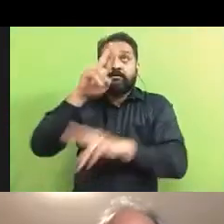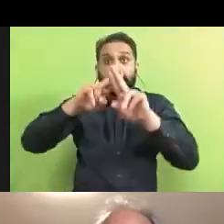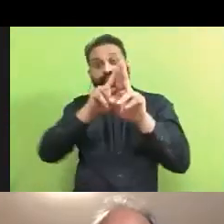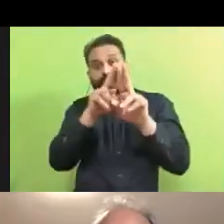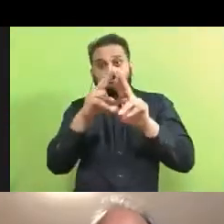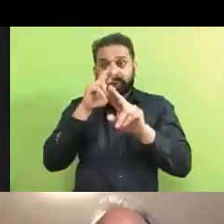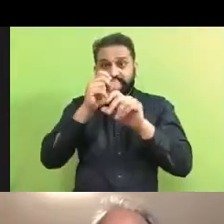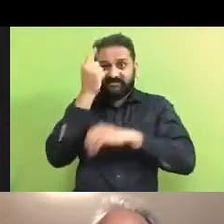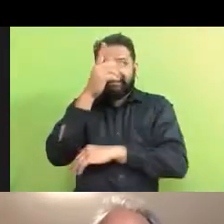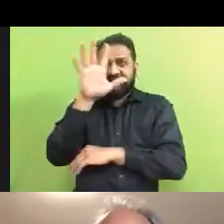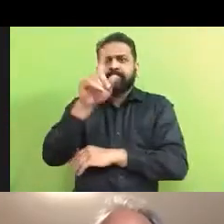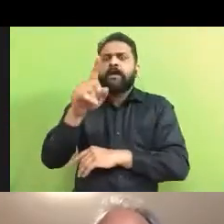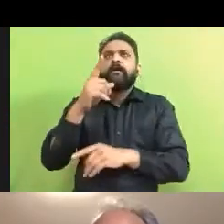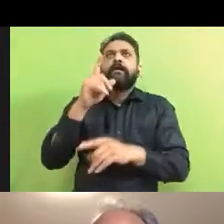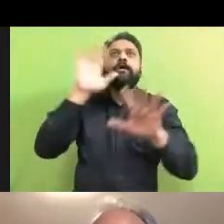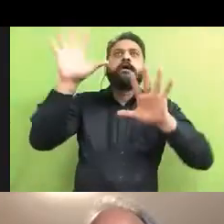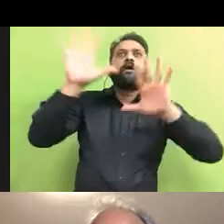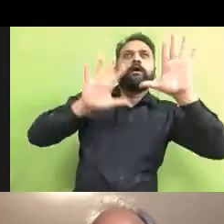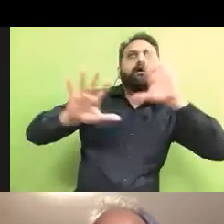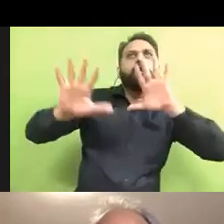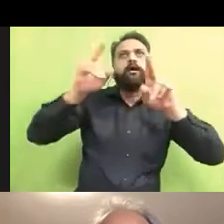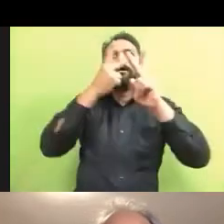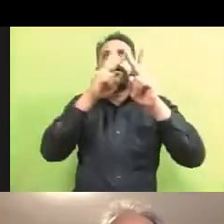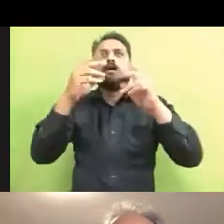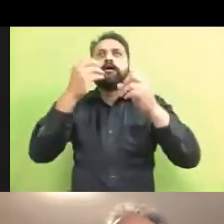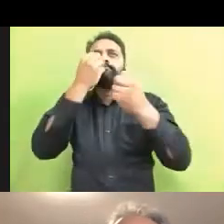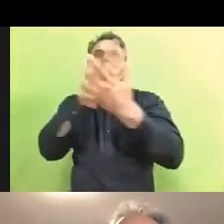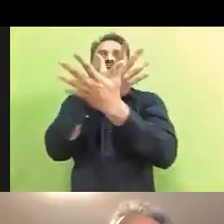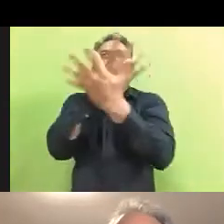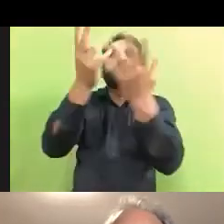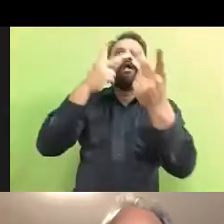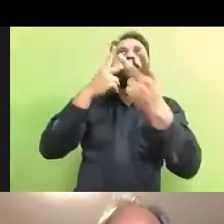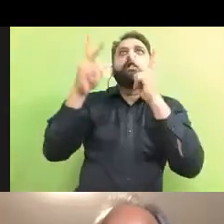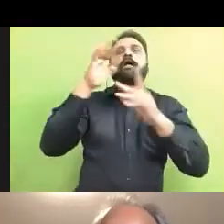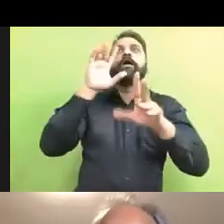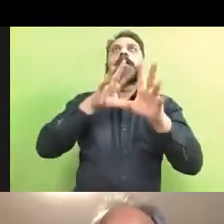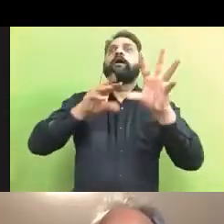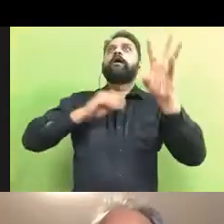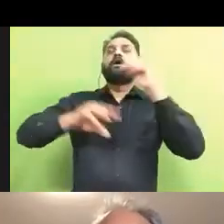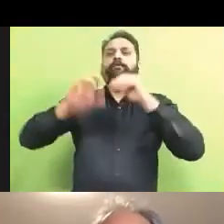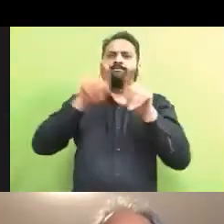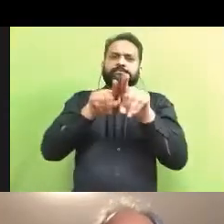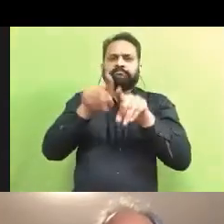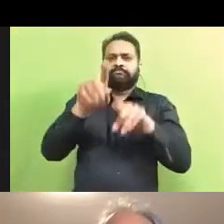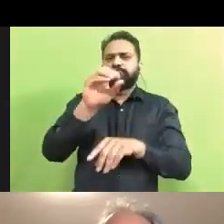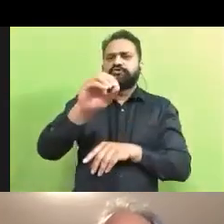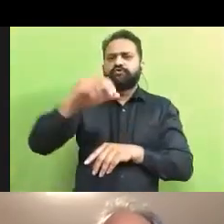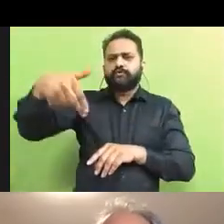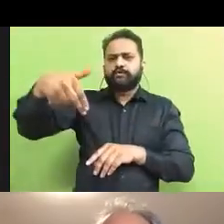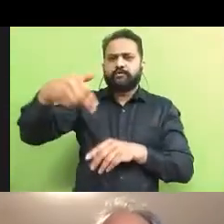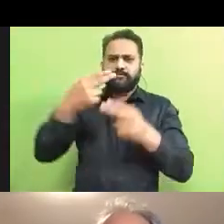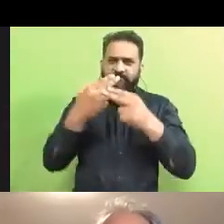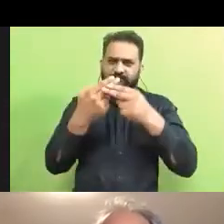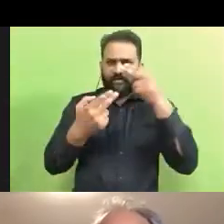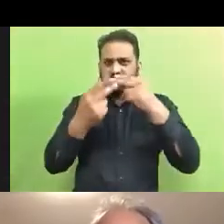enjoy the scene and follow the things it's same like james bond movie if i ask you what happened